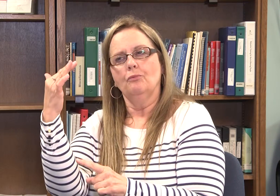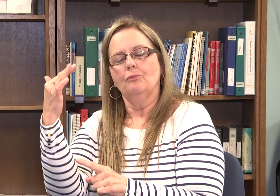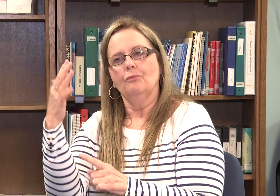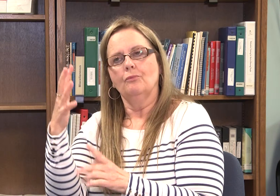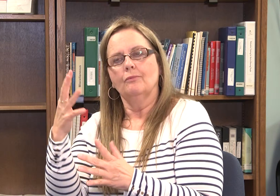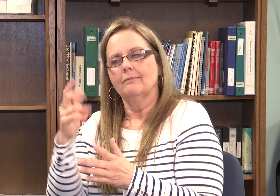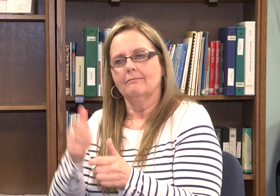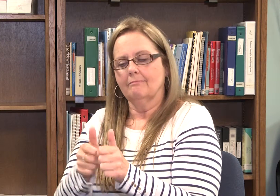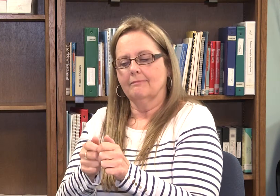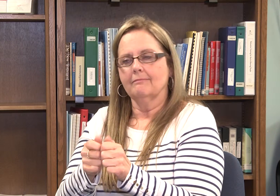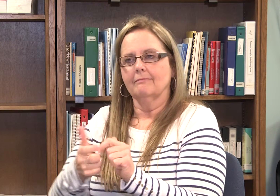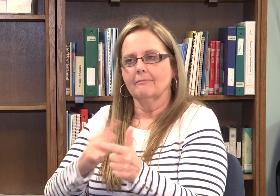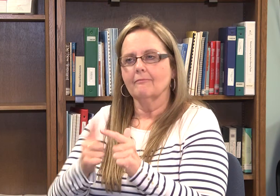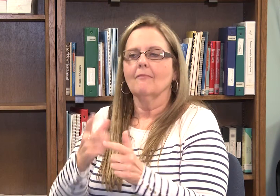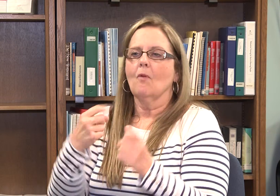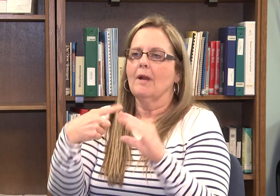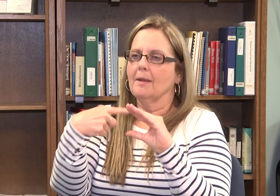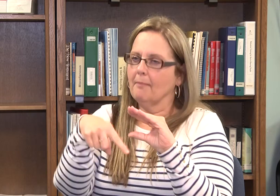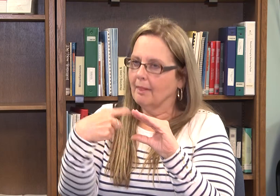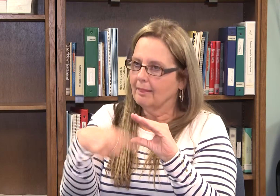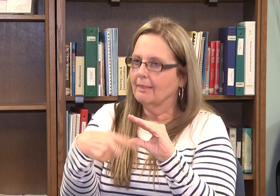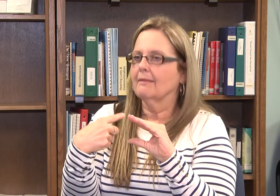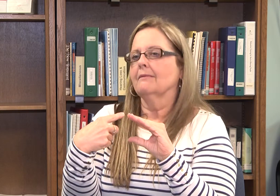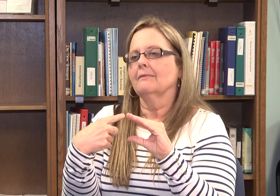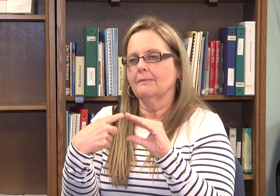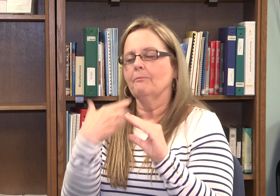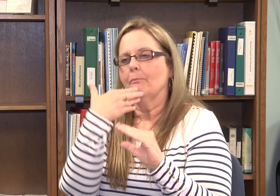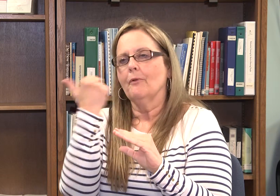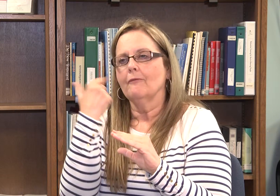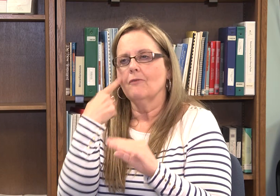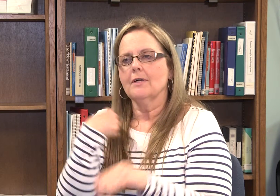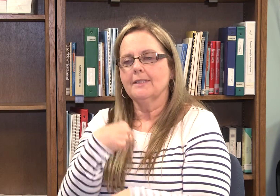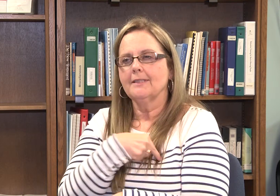sometimes those special exceptions have to be made so we can email and